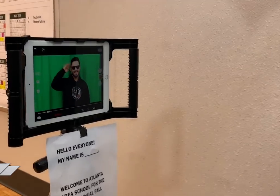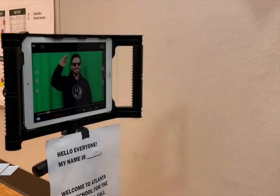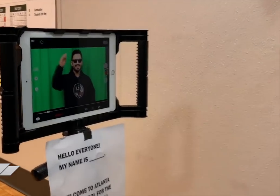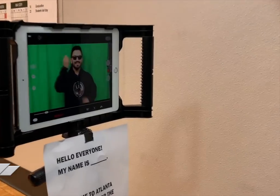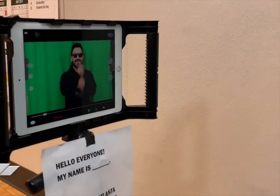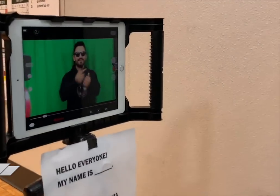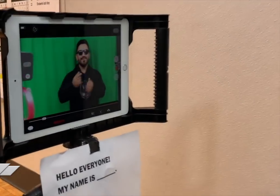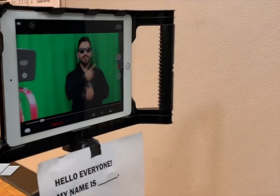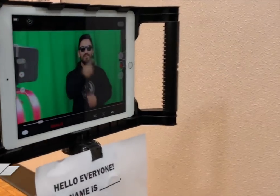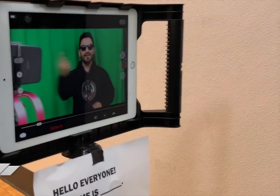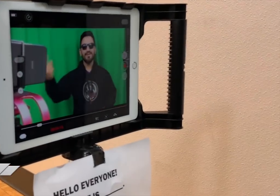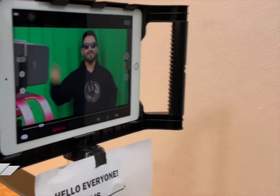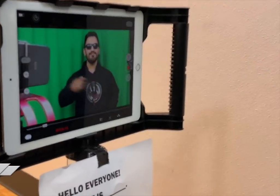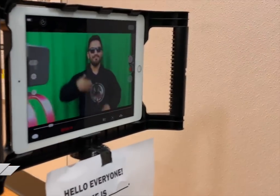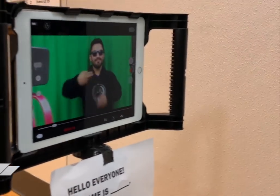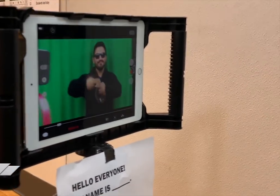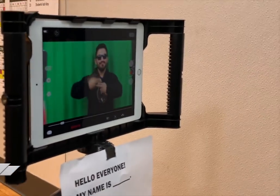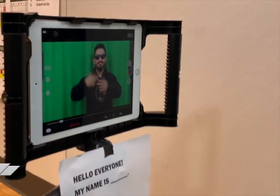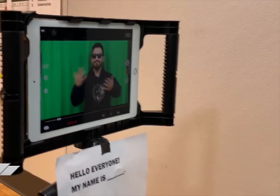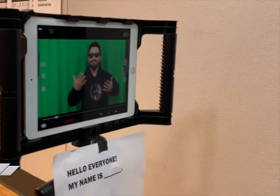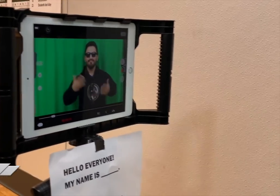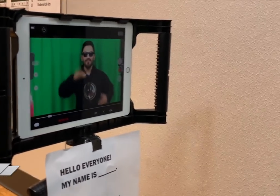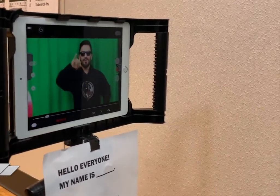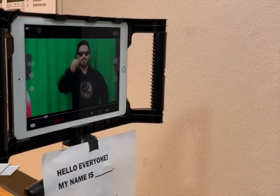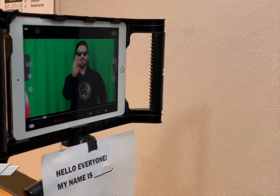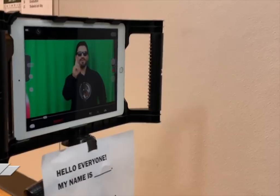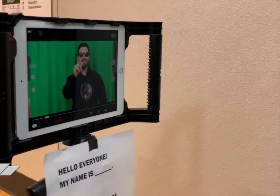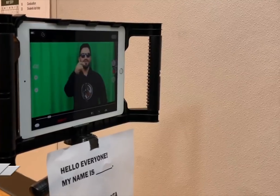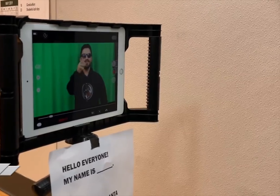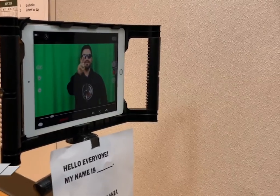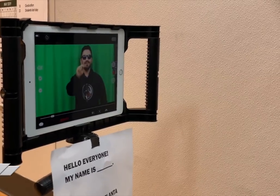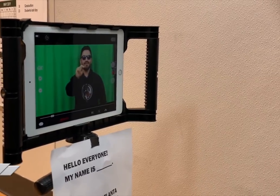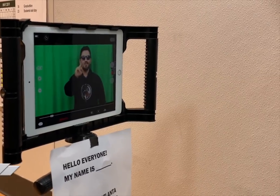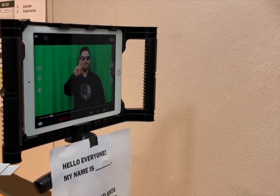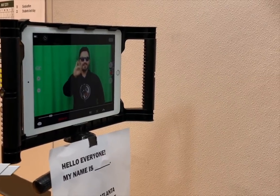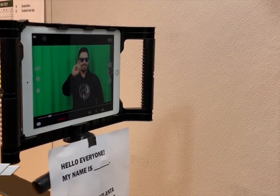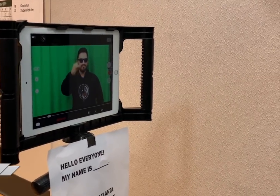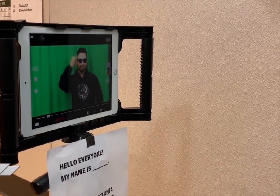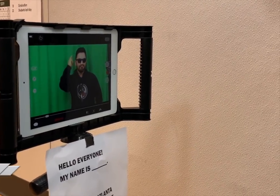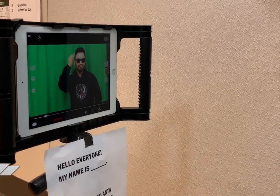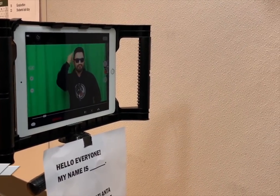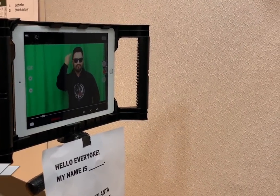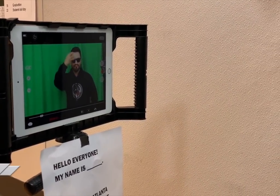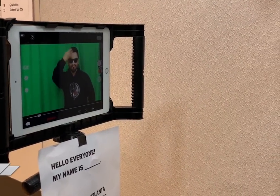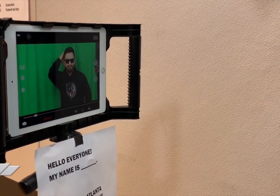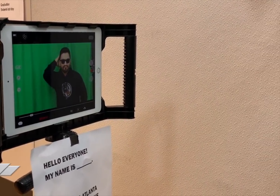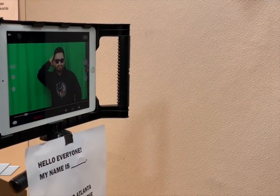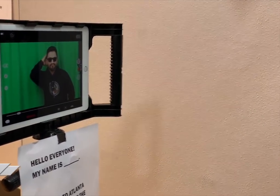Hello everyone my name is Joaquin.